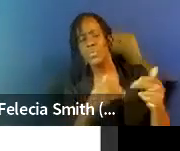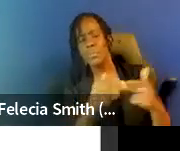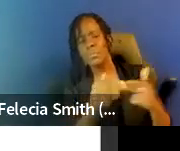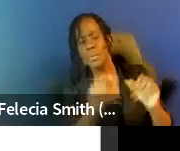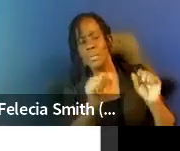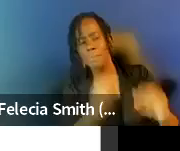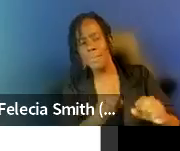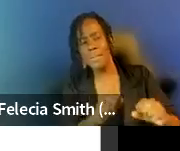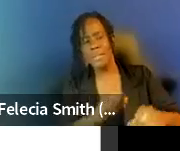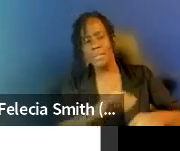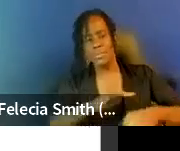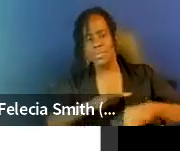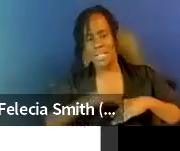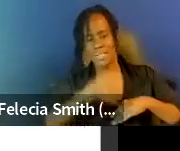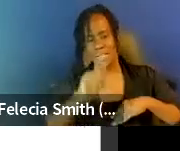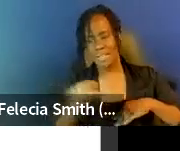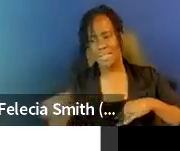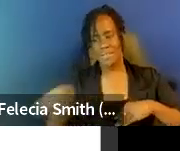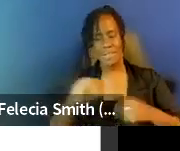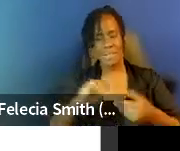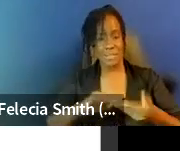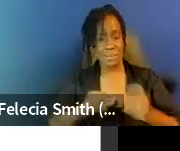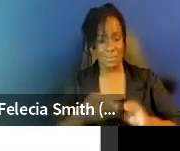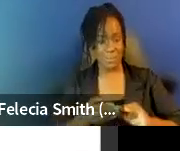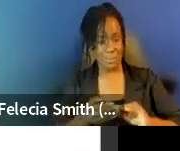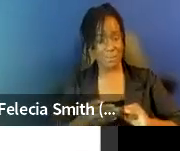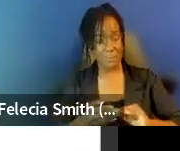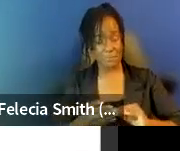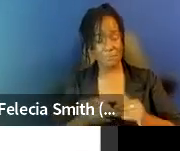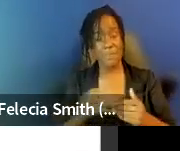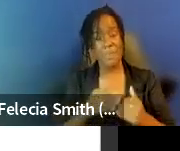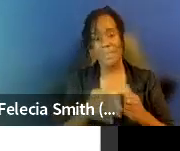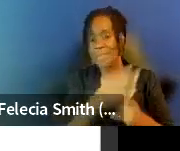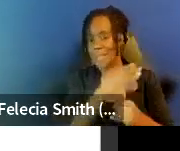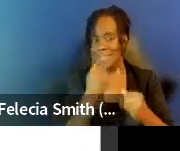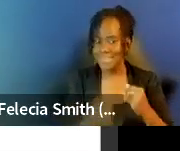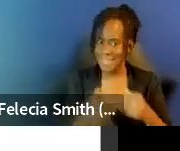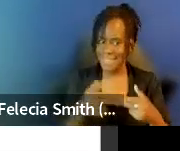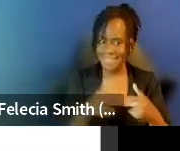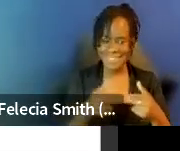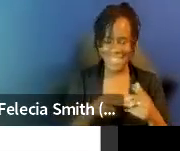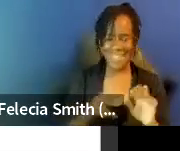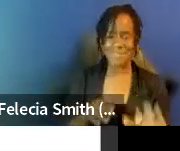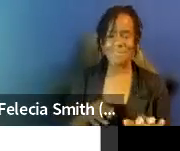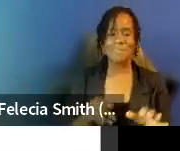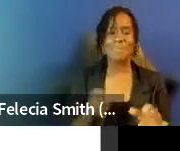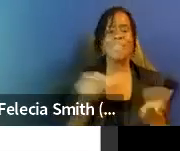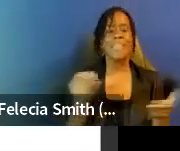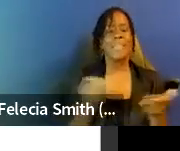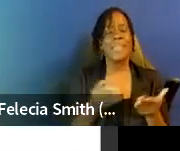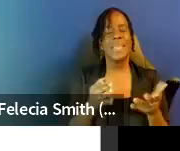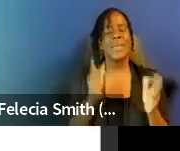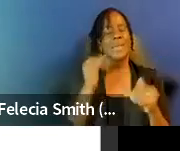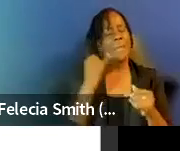building capacity for those with disabilities to be involved in the design process for telehealth solutions and